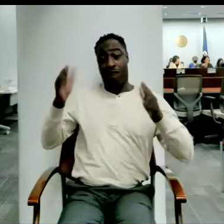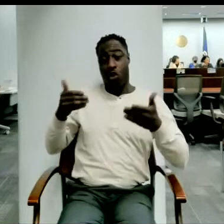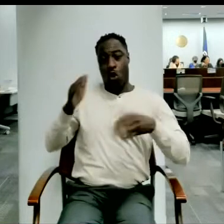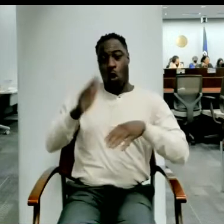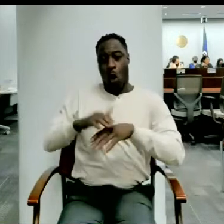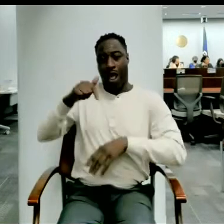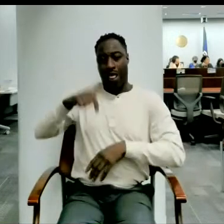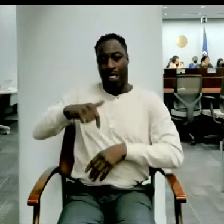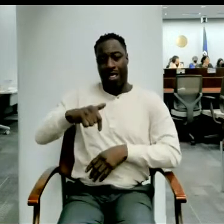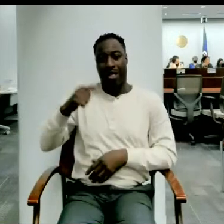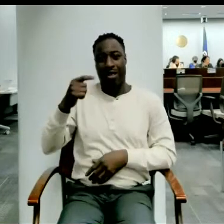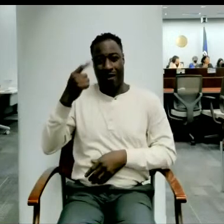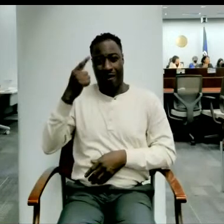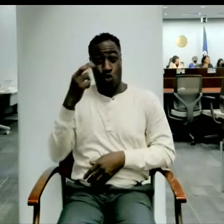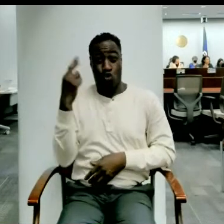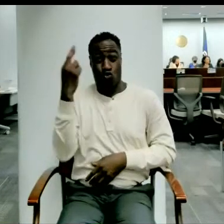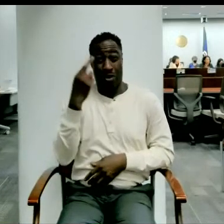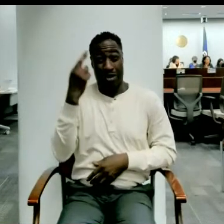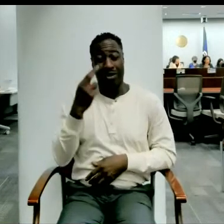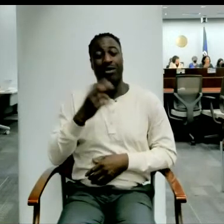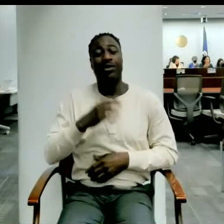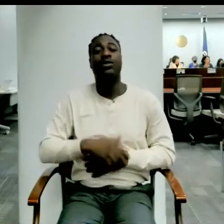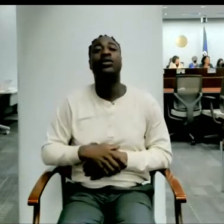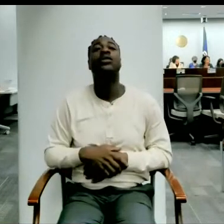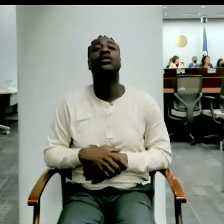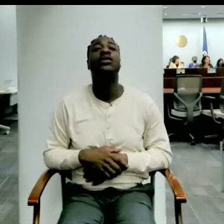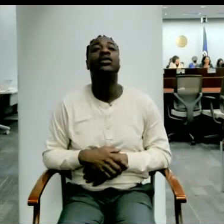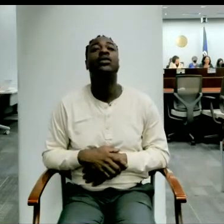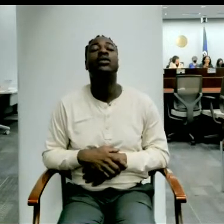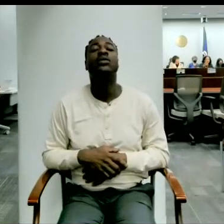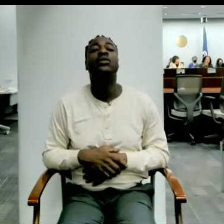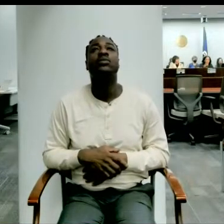for us to be helpful for us to sort of speak to it more directly. And I'm